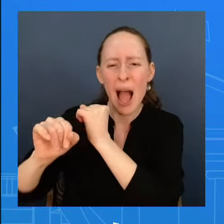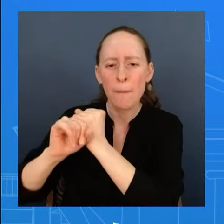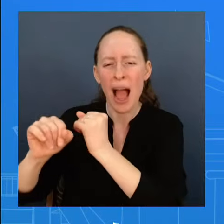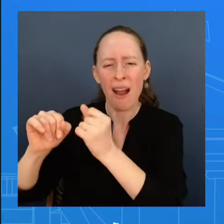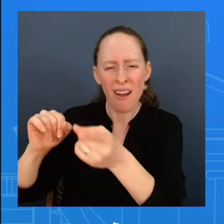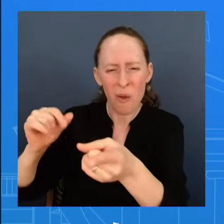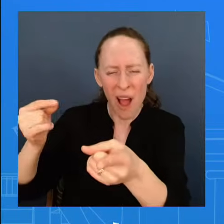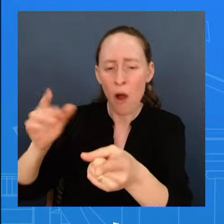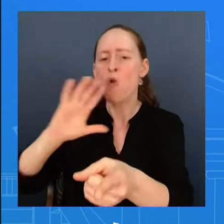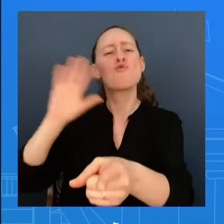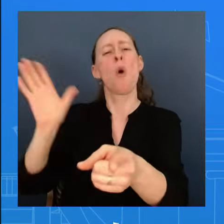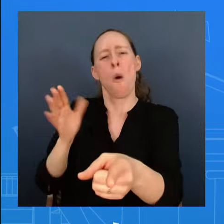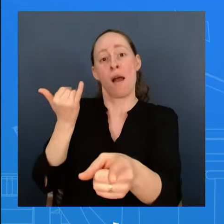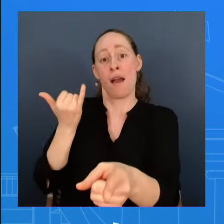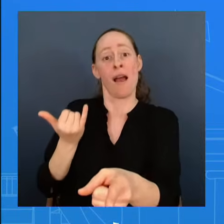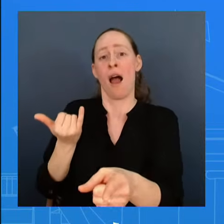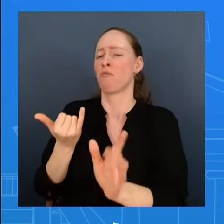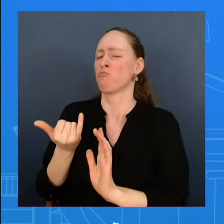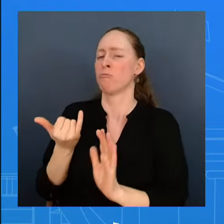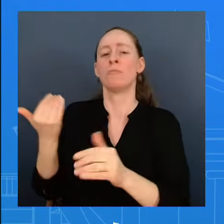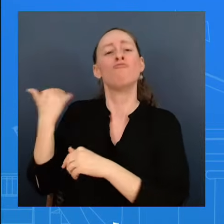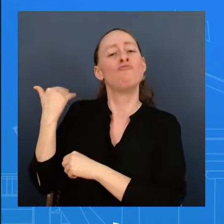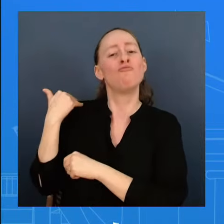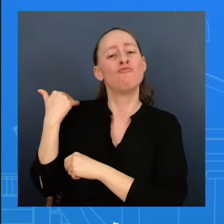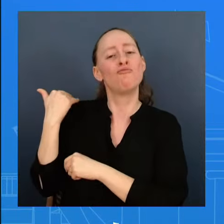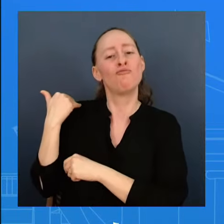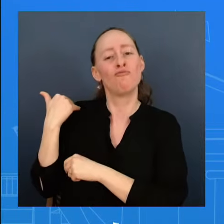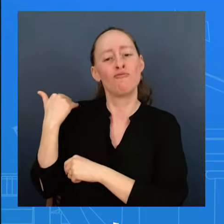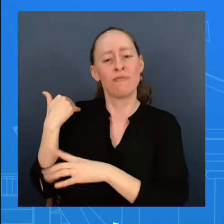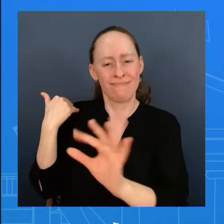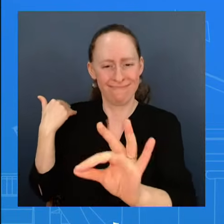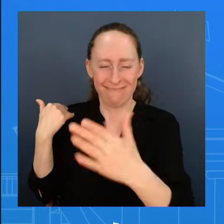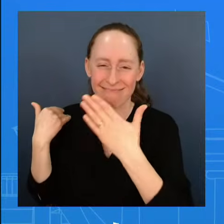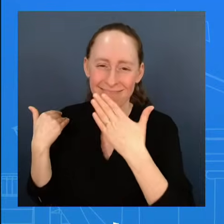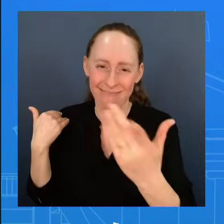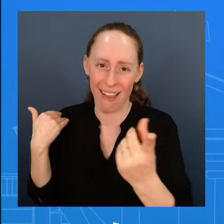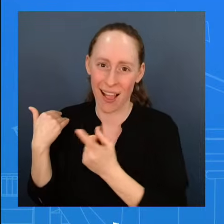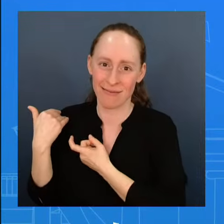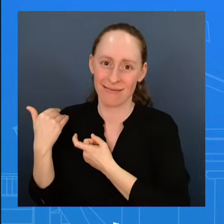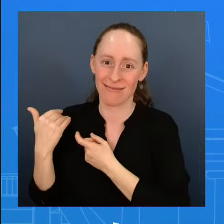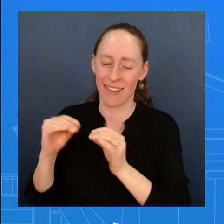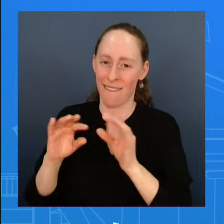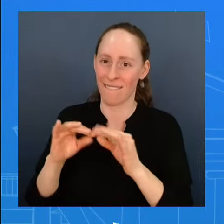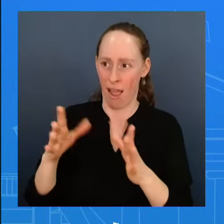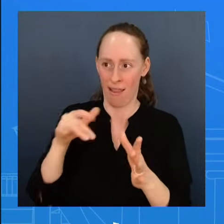Ms. Jean-Pierre: I -- I appreciate that. But I'm talking about the campaign and his cam- -- he -- this is a commitment,